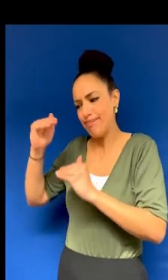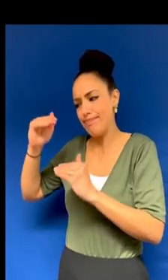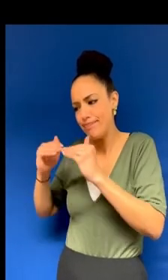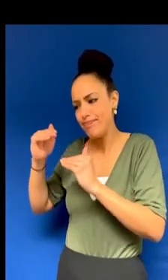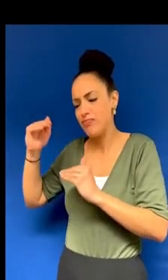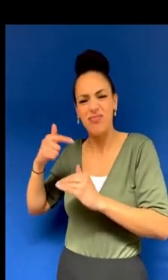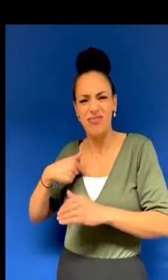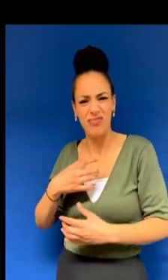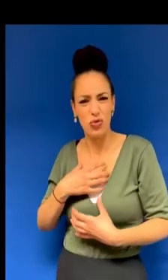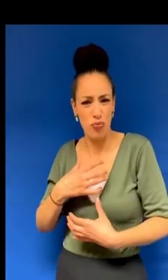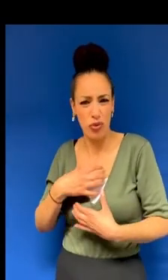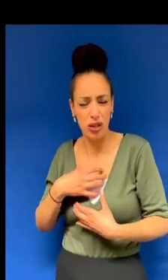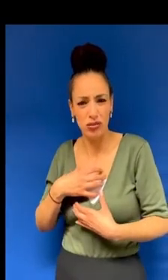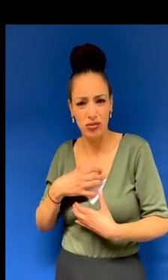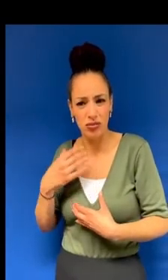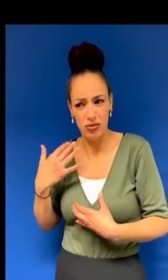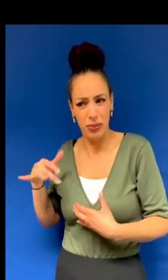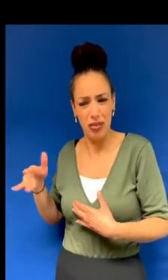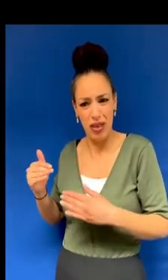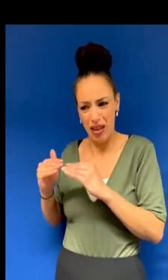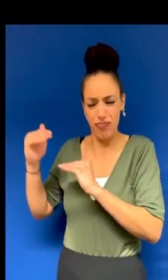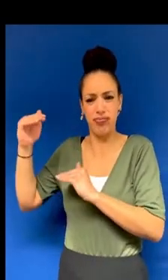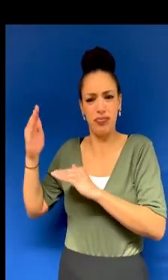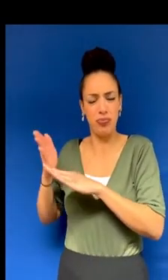The impact of COVID on the local area, and kind of the main differences,